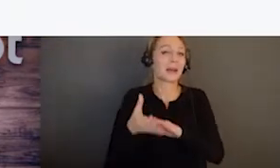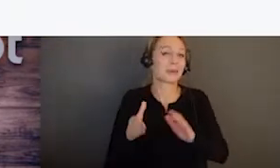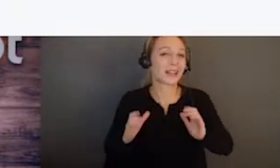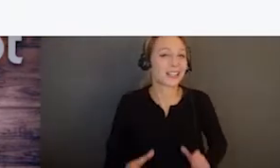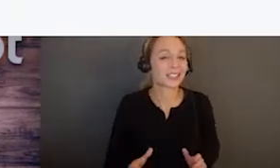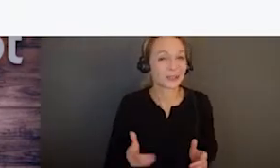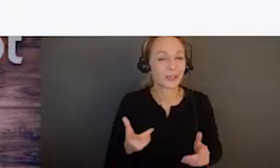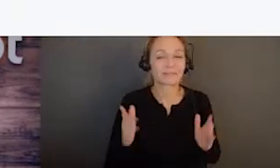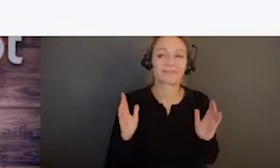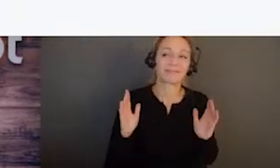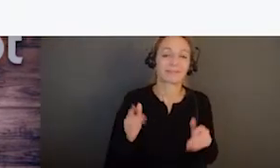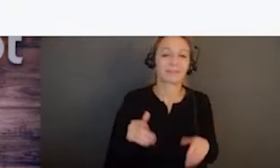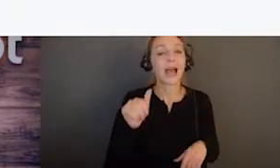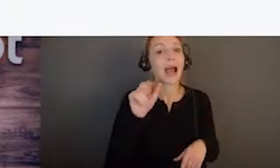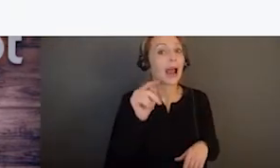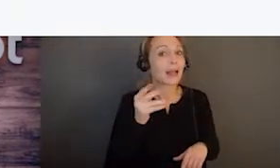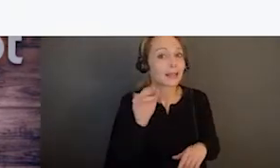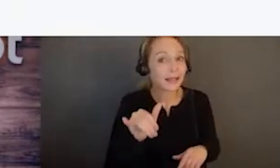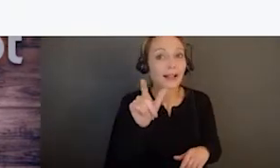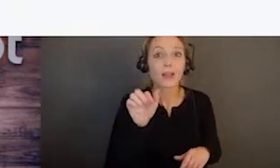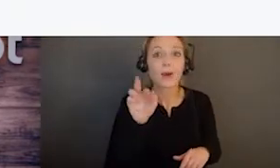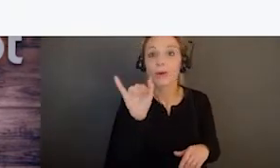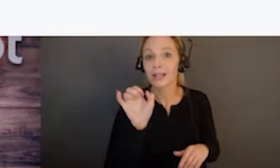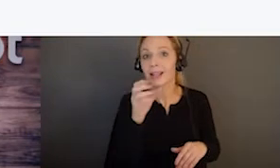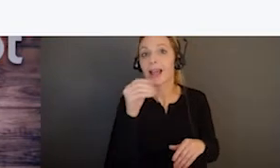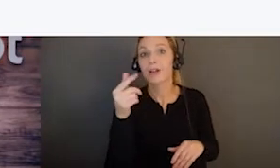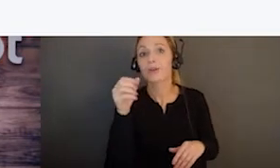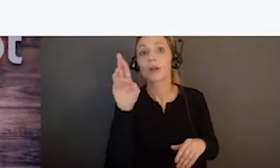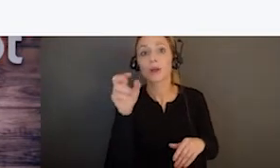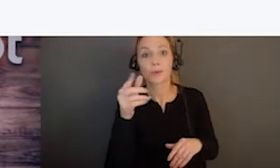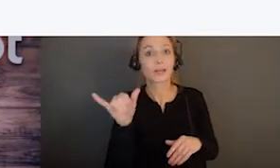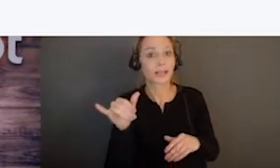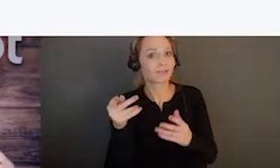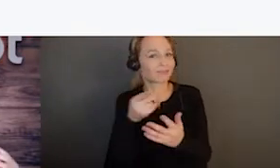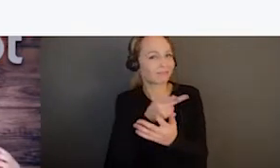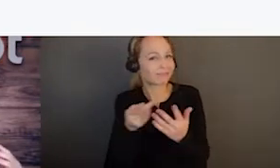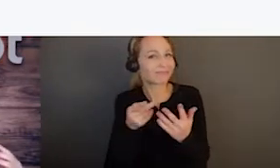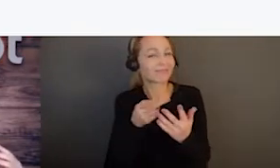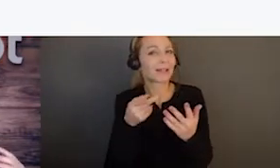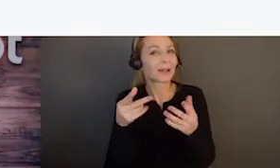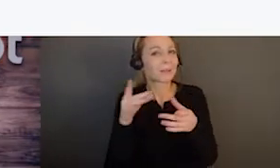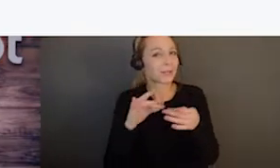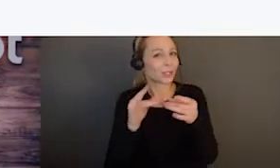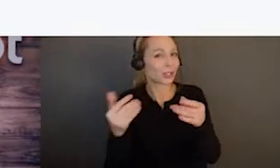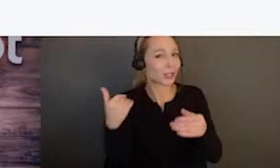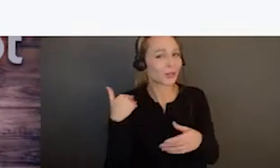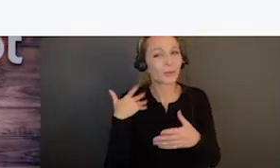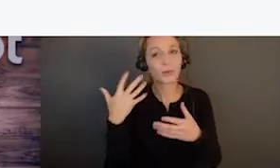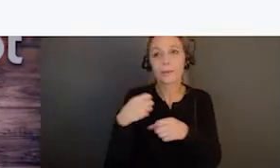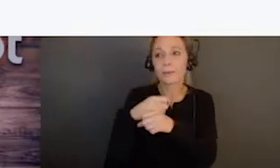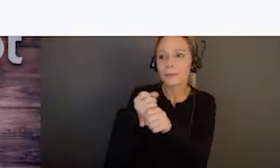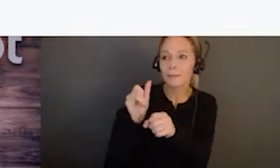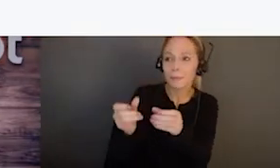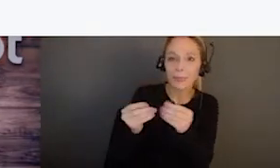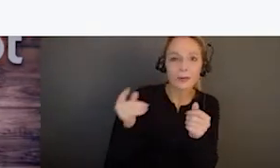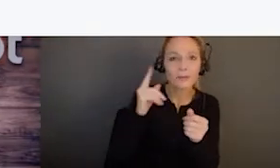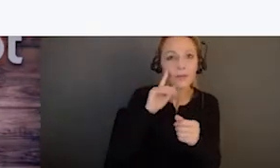AND AS ANTHONY, LAURIE, AND GREGORY MENTIONED EARLIER, WE WANT TO MAKE SOLVING THIS PROBLEM EASIER.